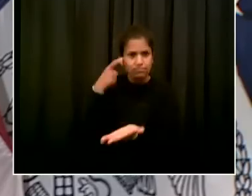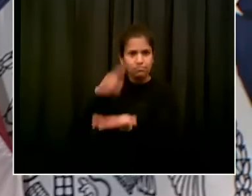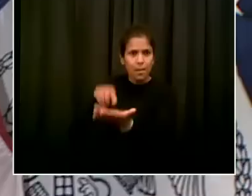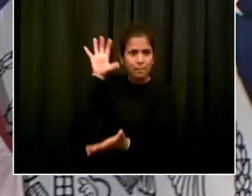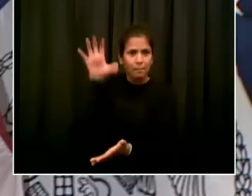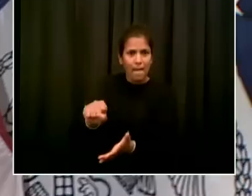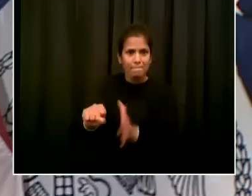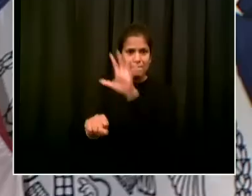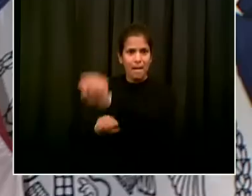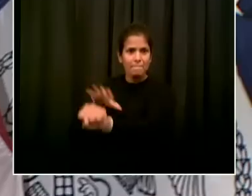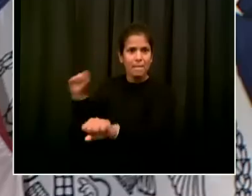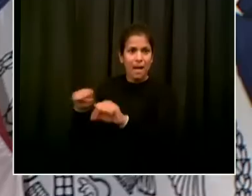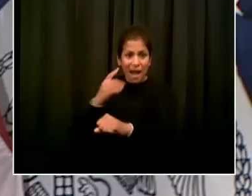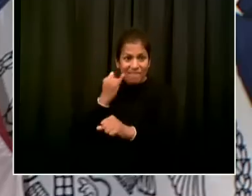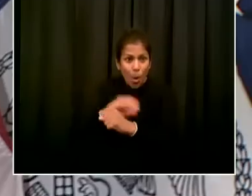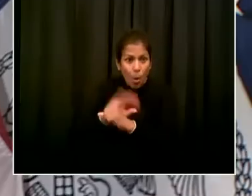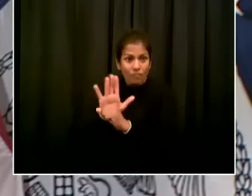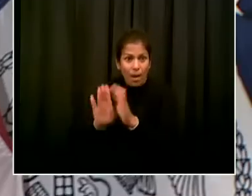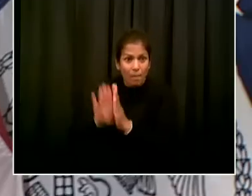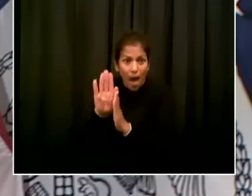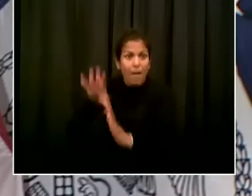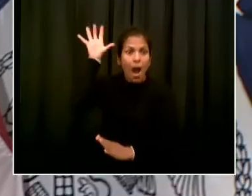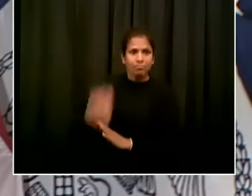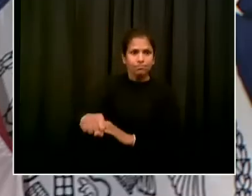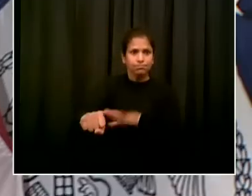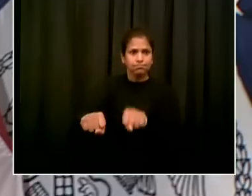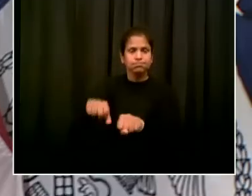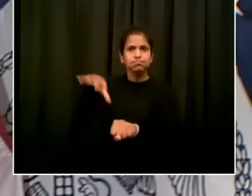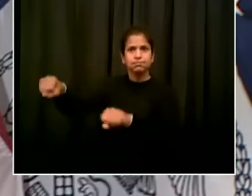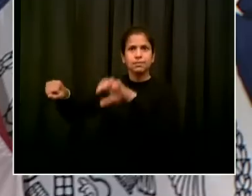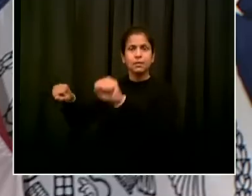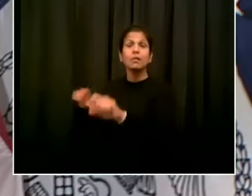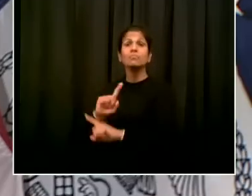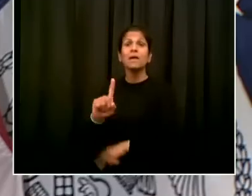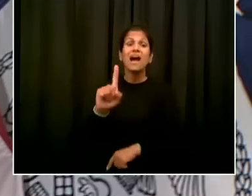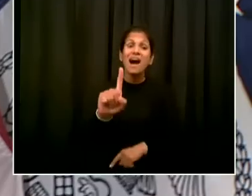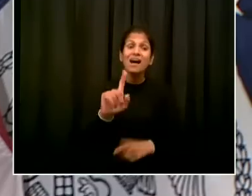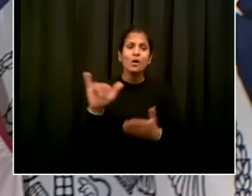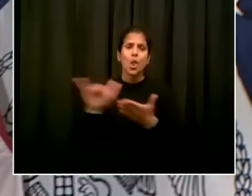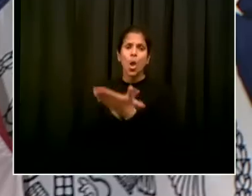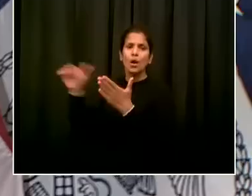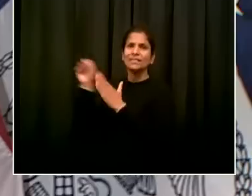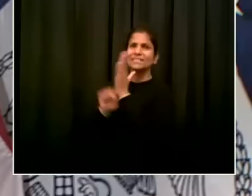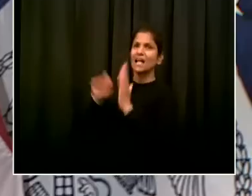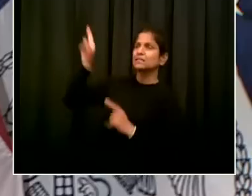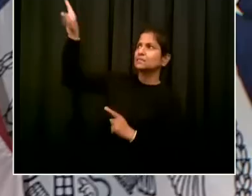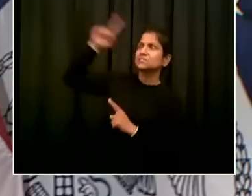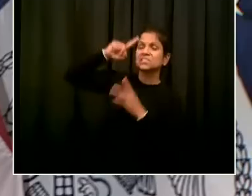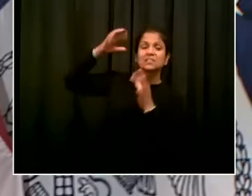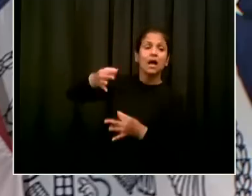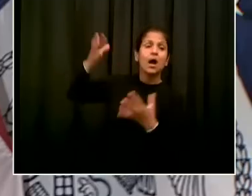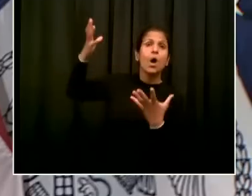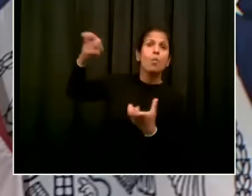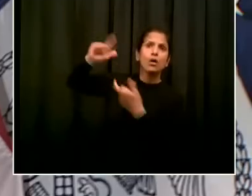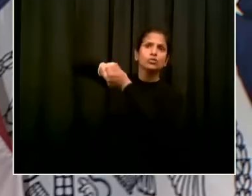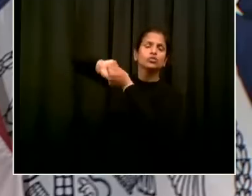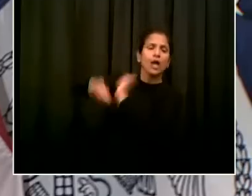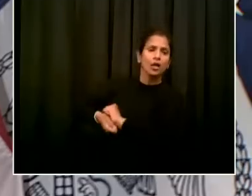ARE WORKING WITH THAT. WHATEVER WE SEE, WE KEPT PAYING